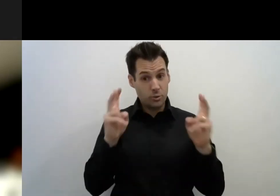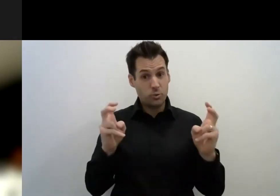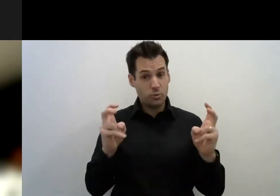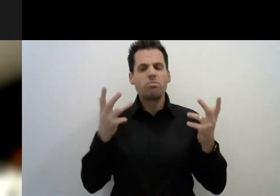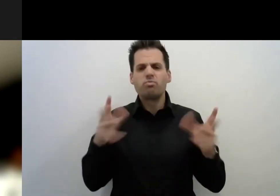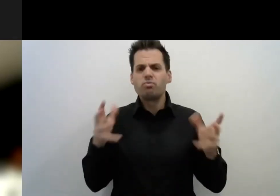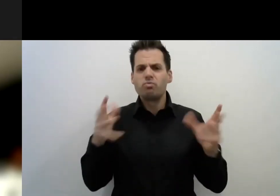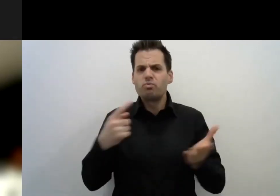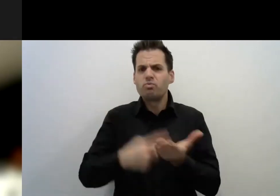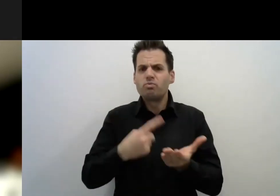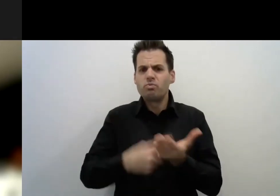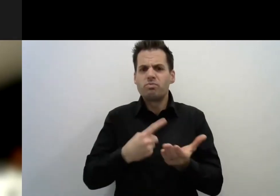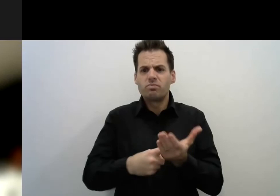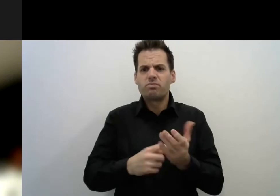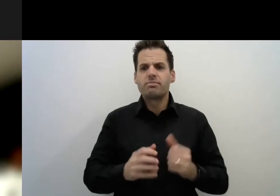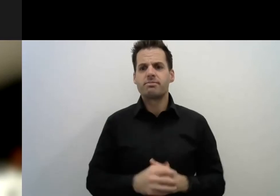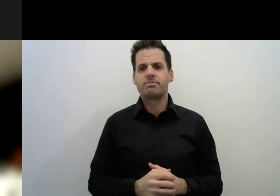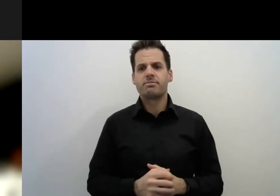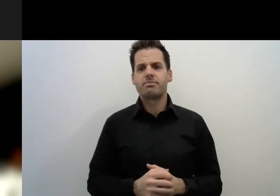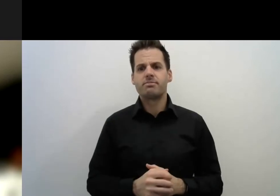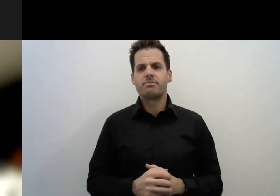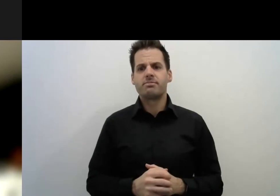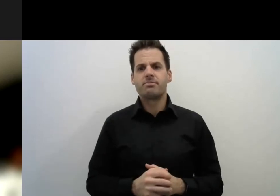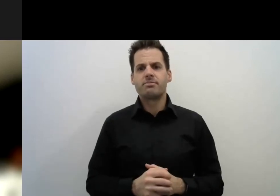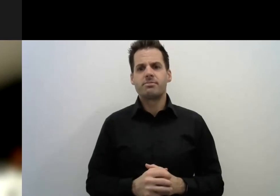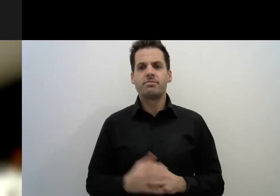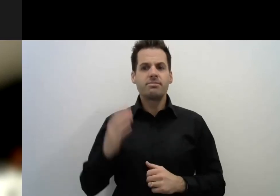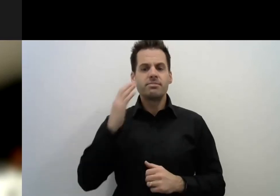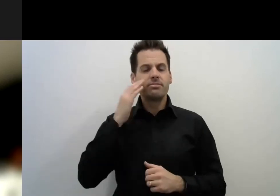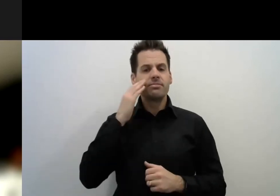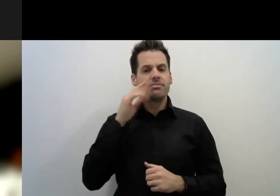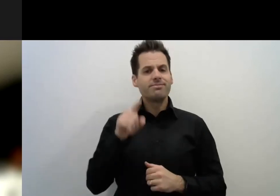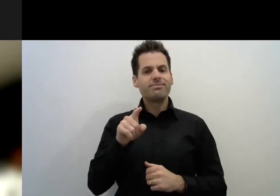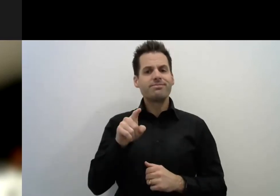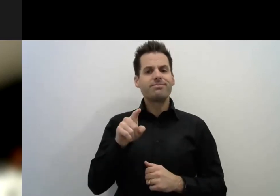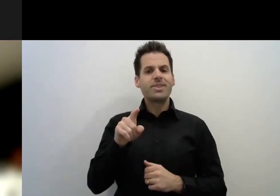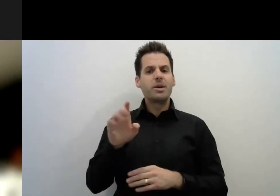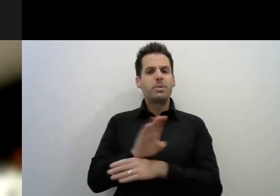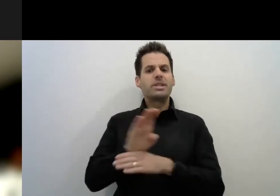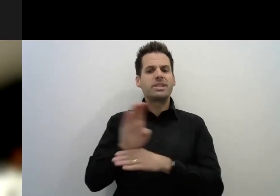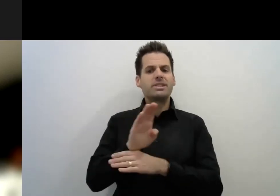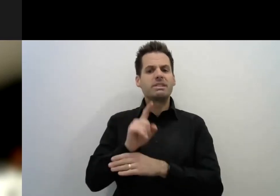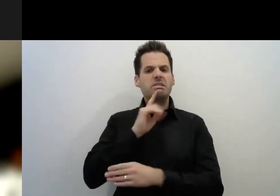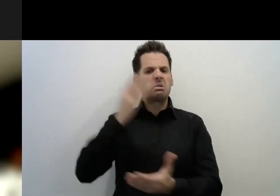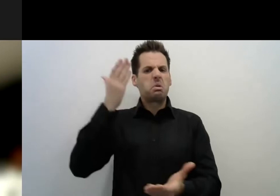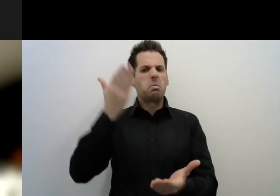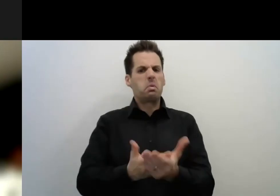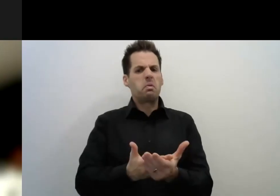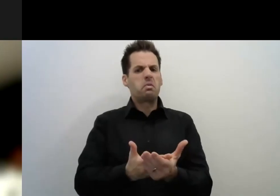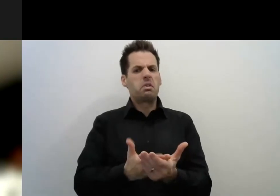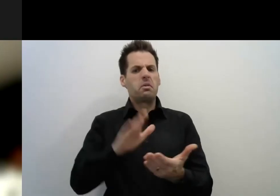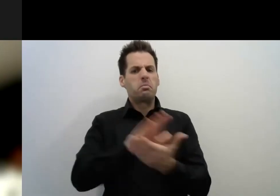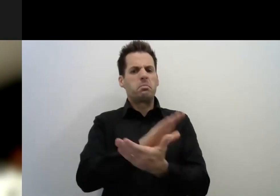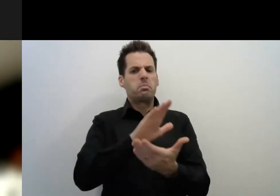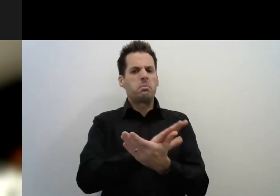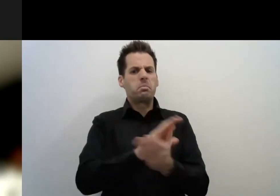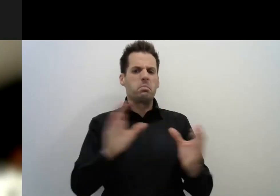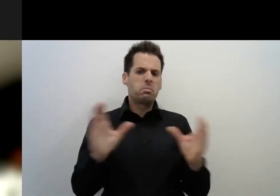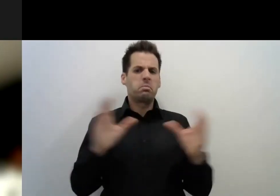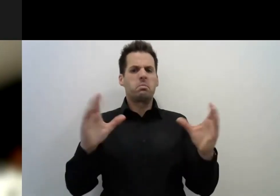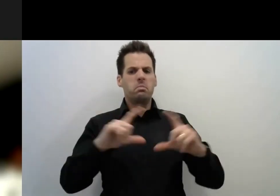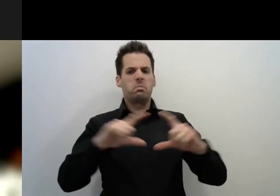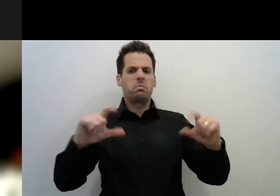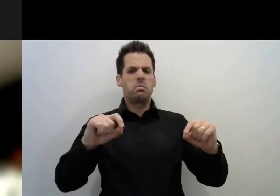is the issue of a business that says prove your legitimacy uh as bill had to do and you know say